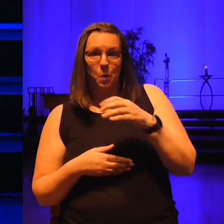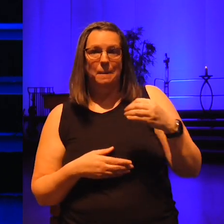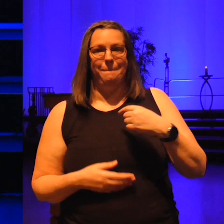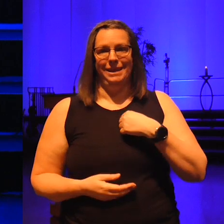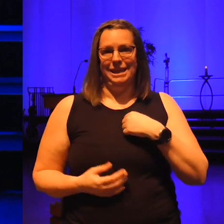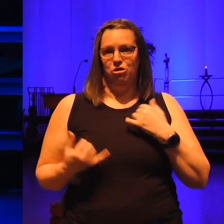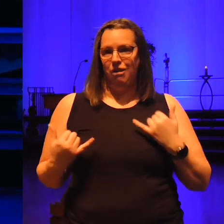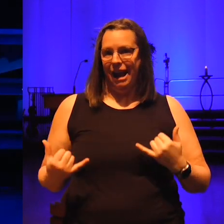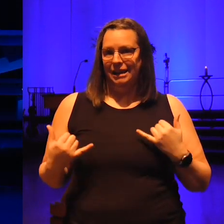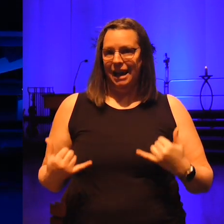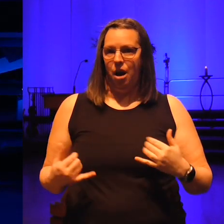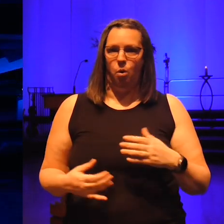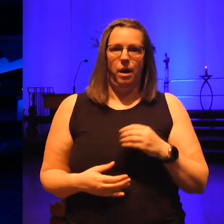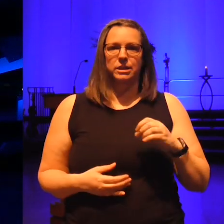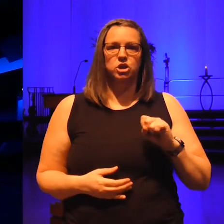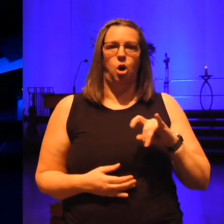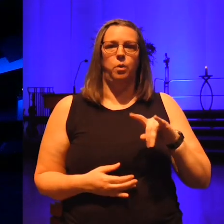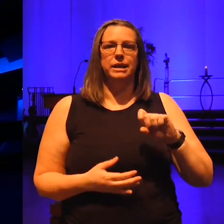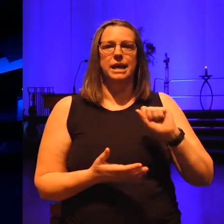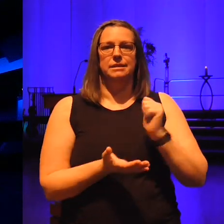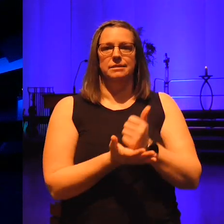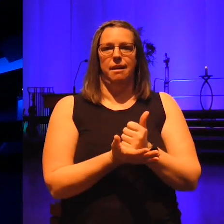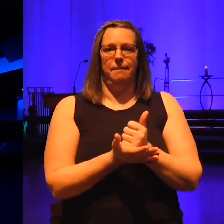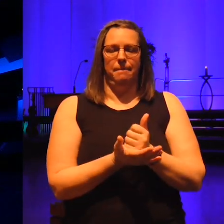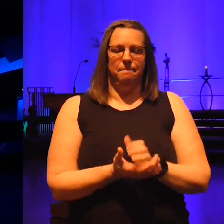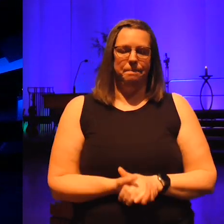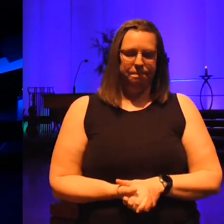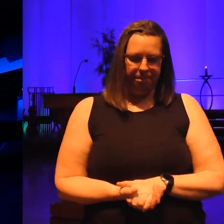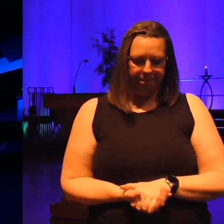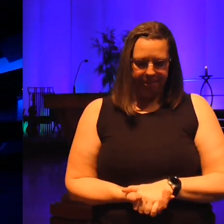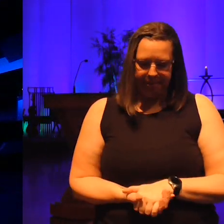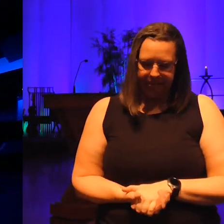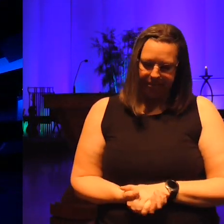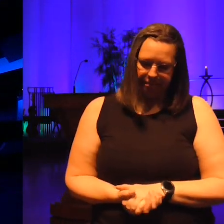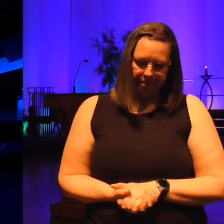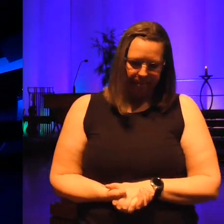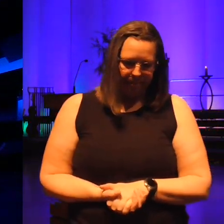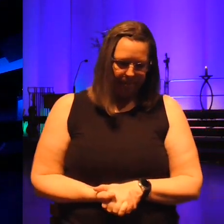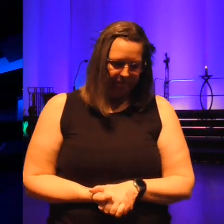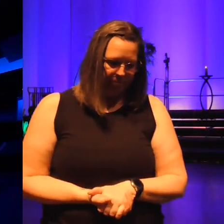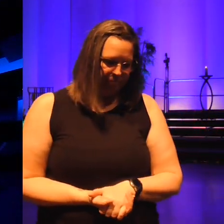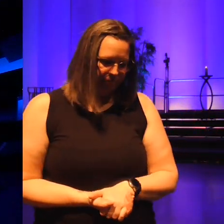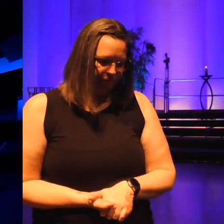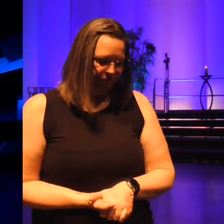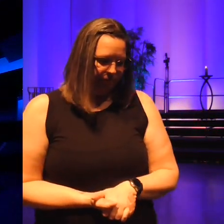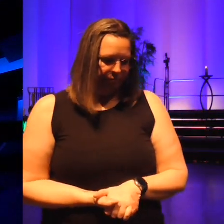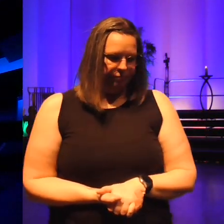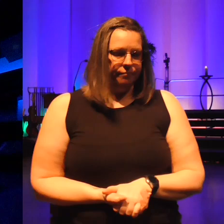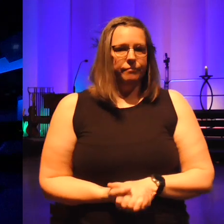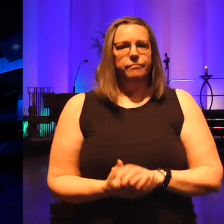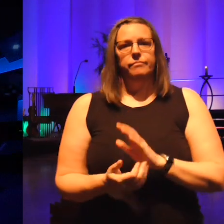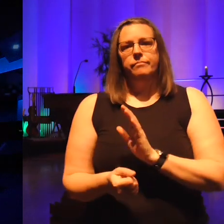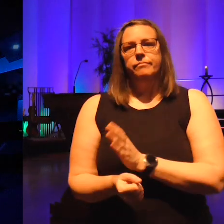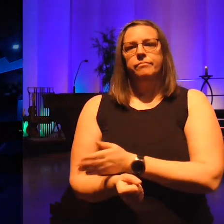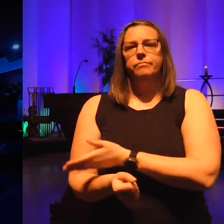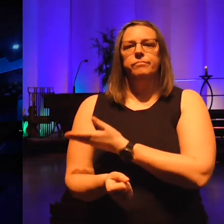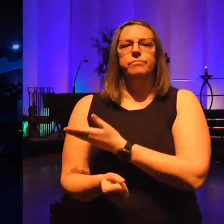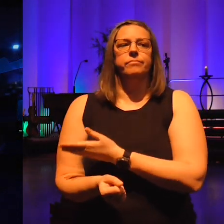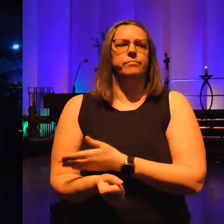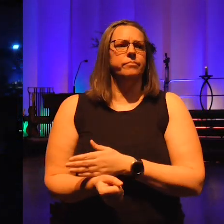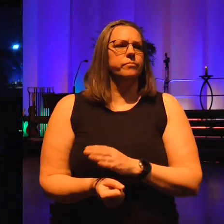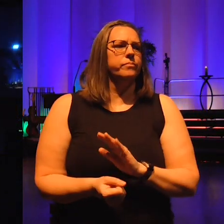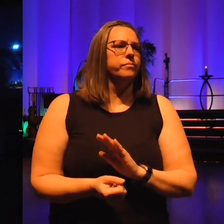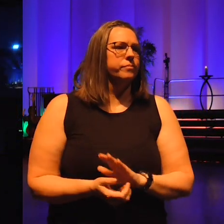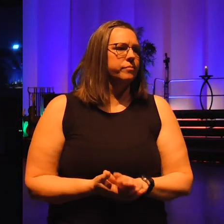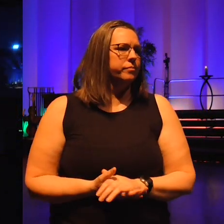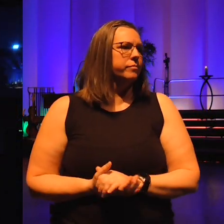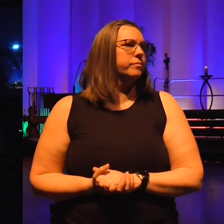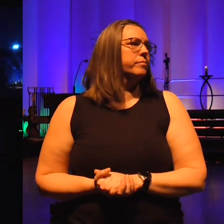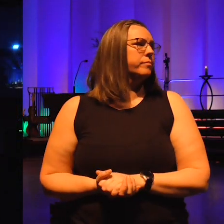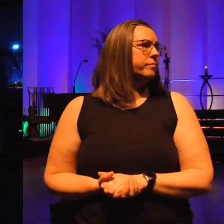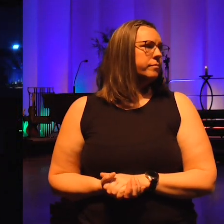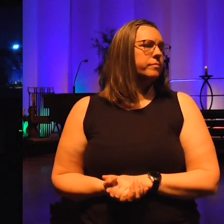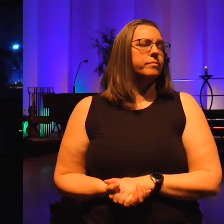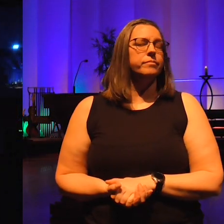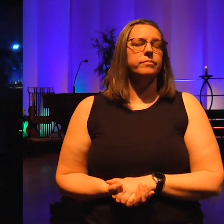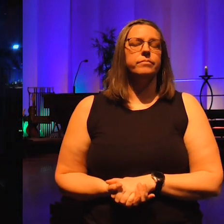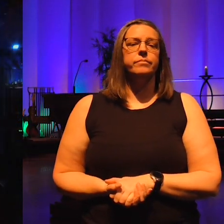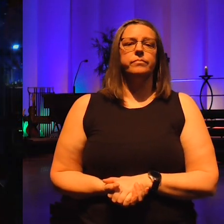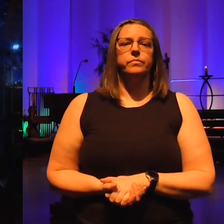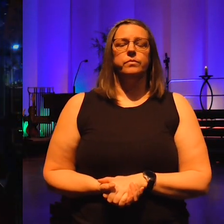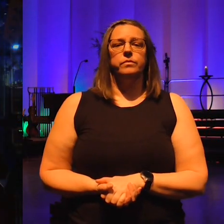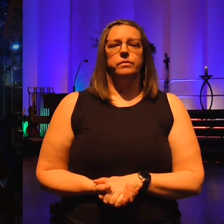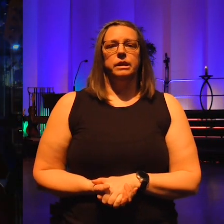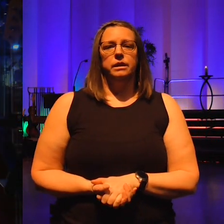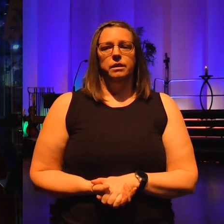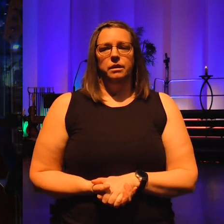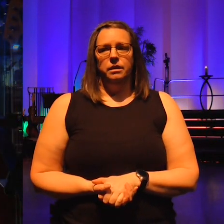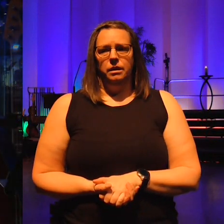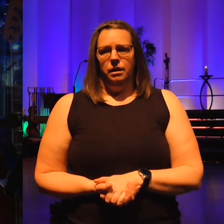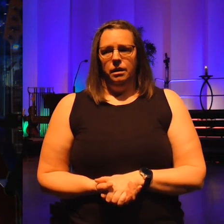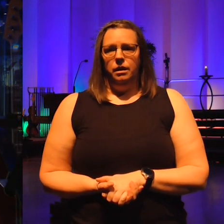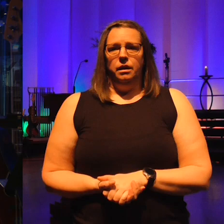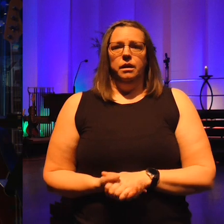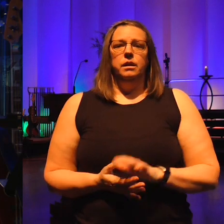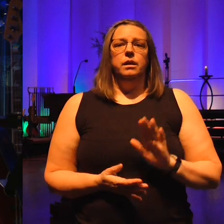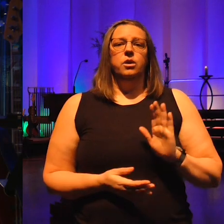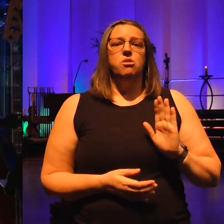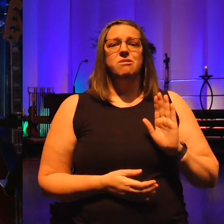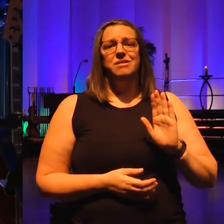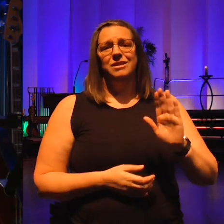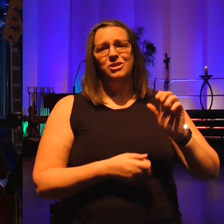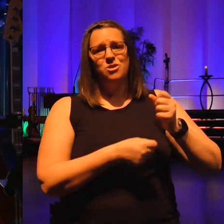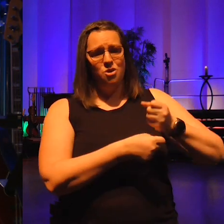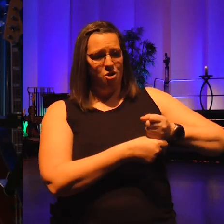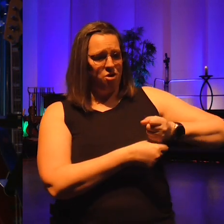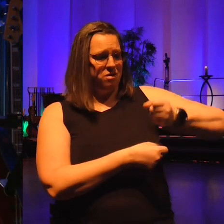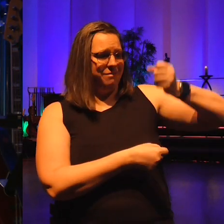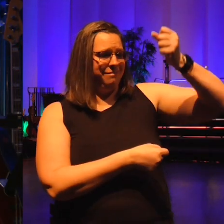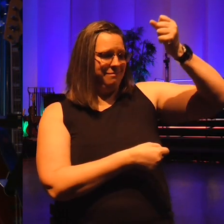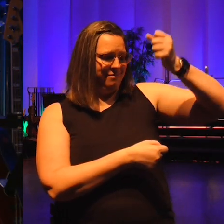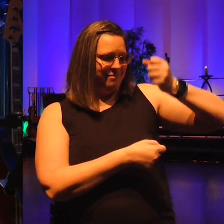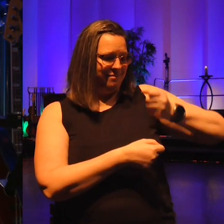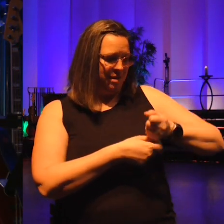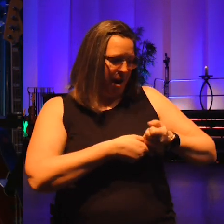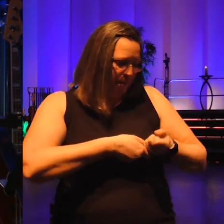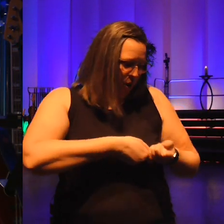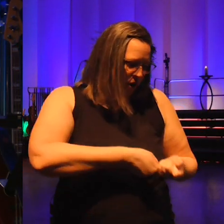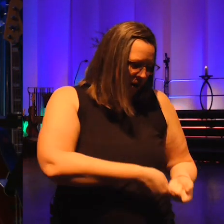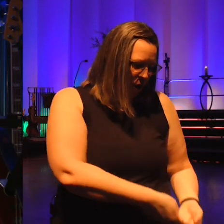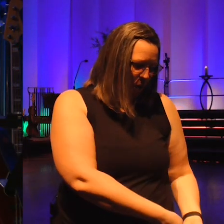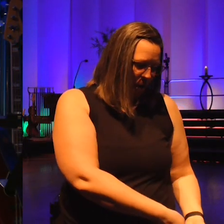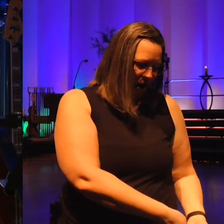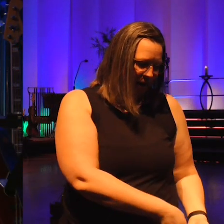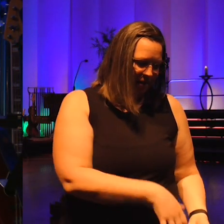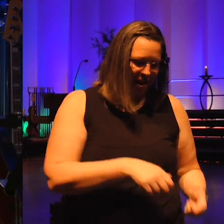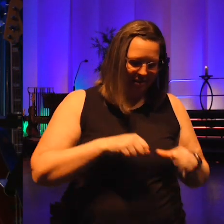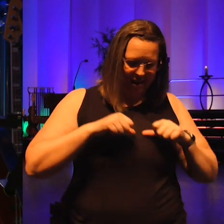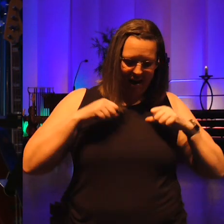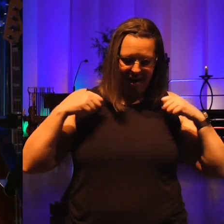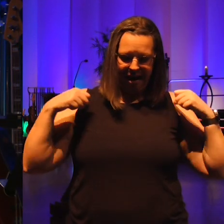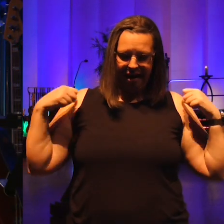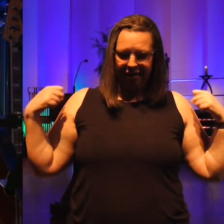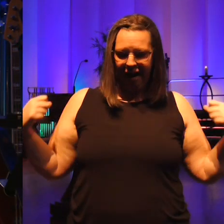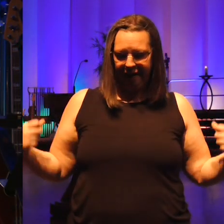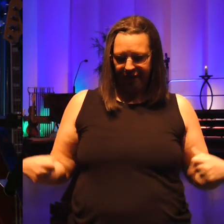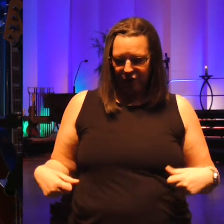is so tie up boat take off your coat and take a look